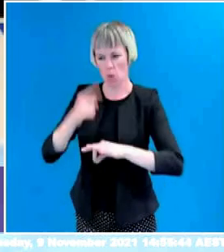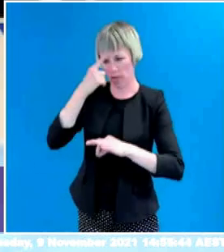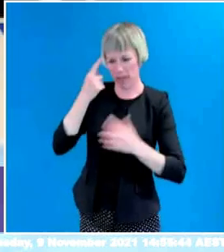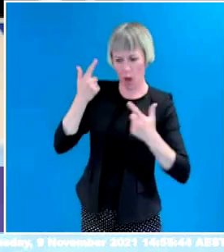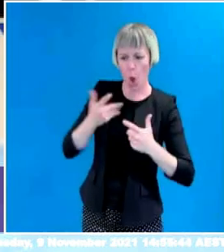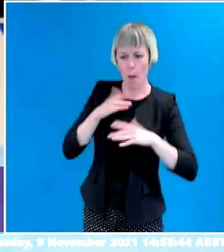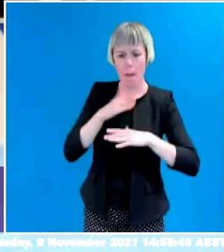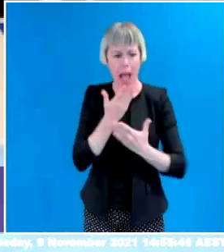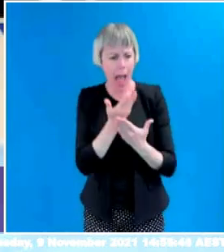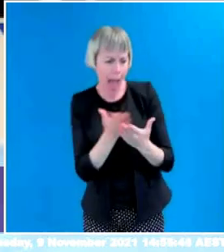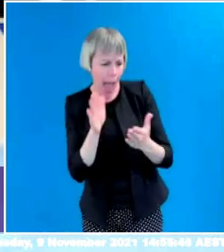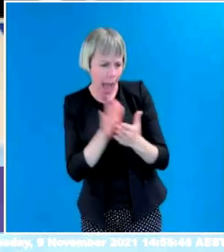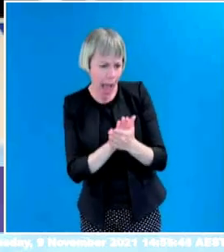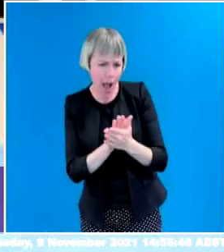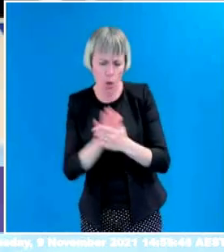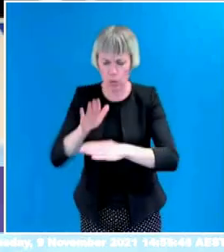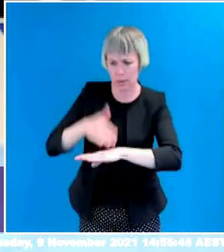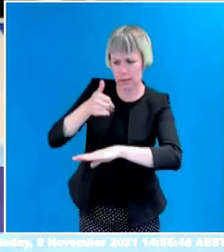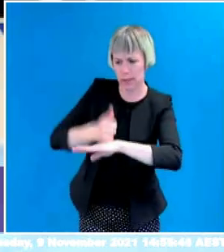the other topic that we will get to.